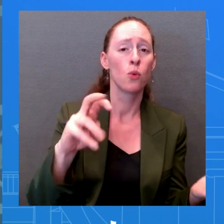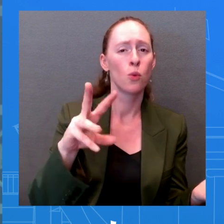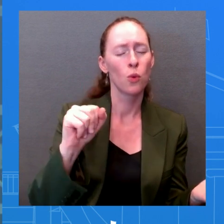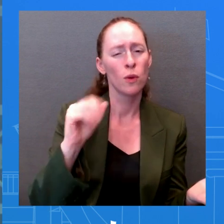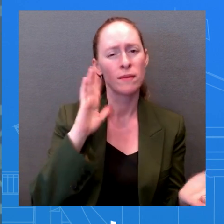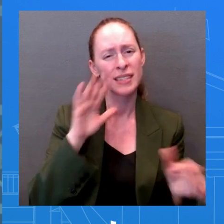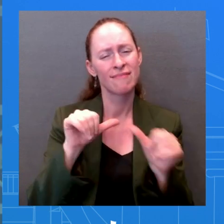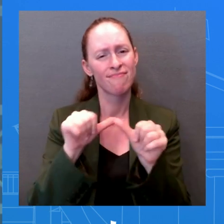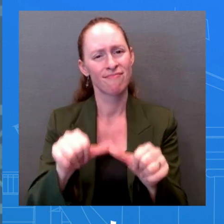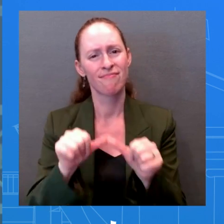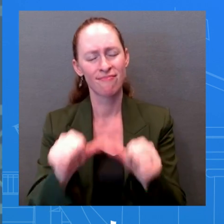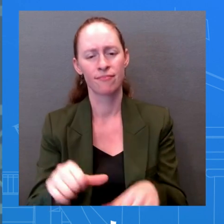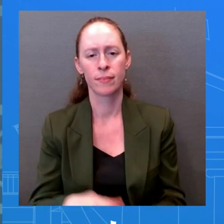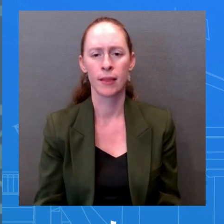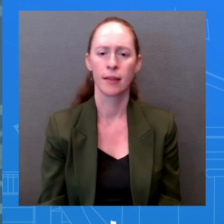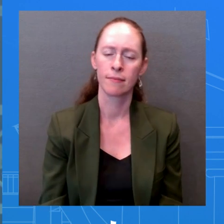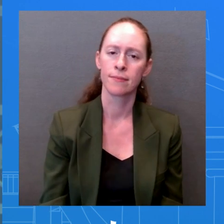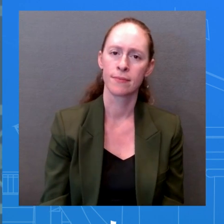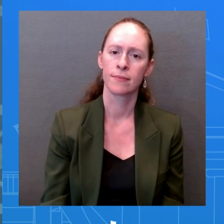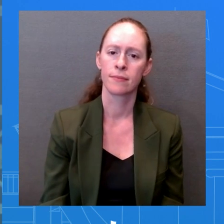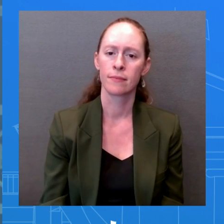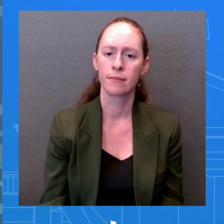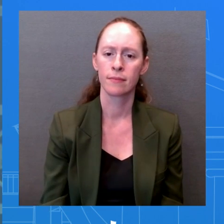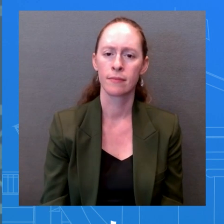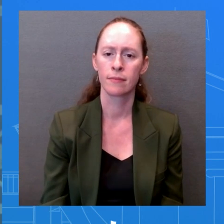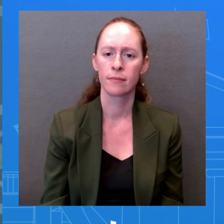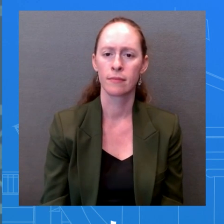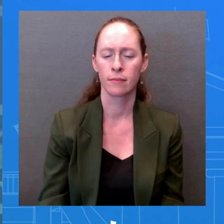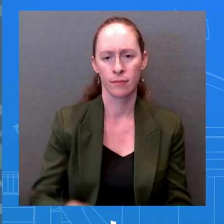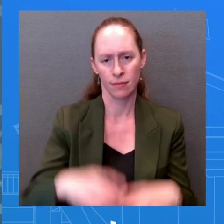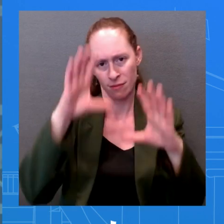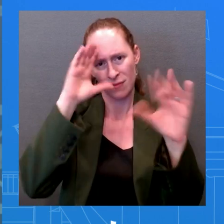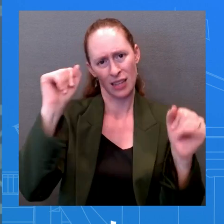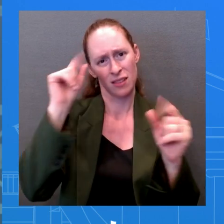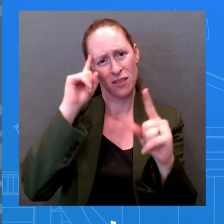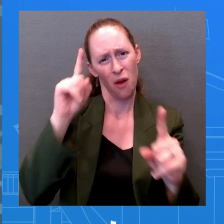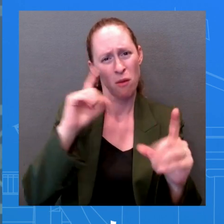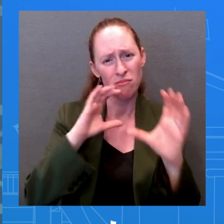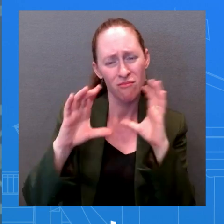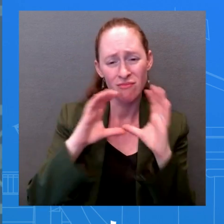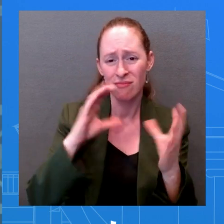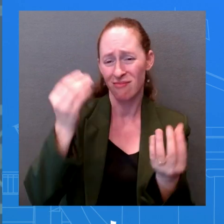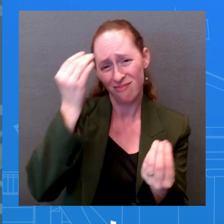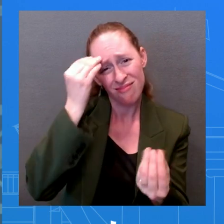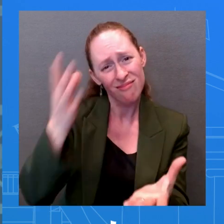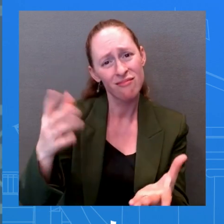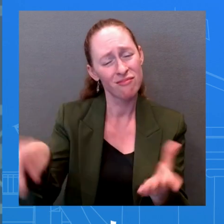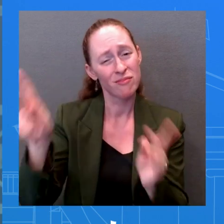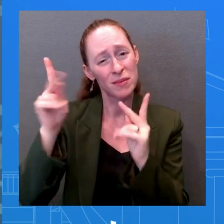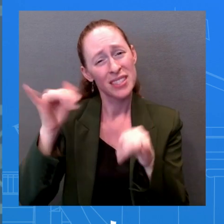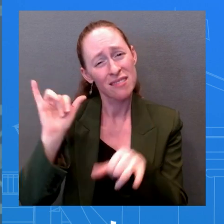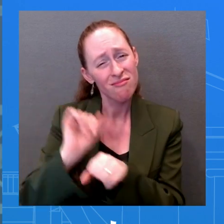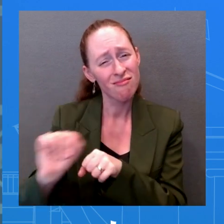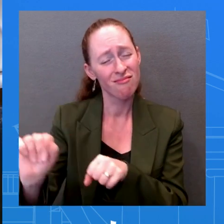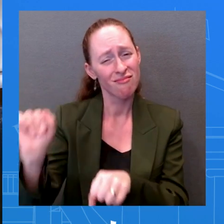and that his team was working tirelessly every day to get Brittney and Paul home safely. The Press: But they shouldn't be expecting